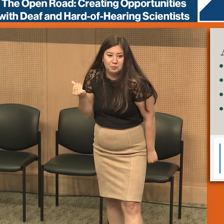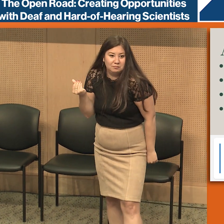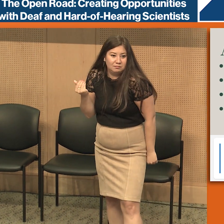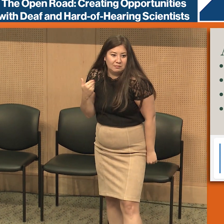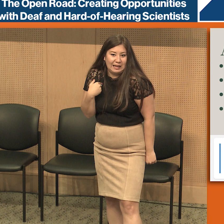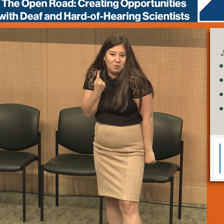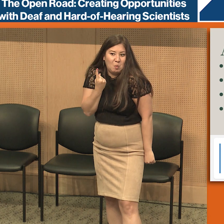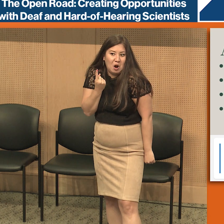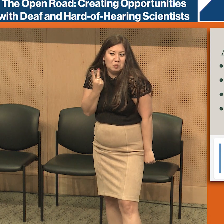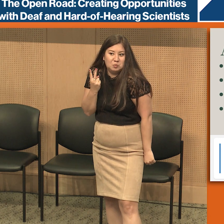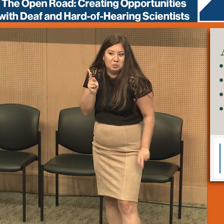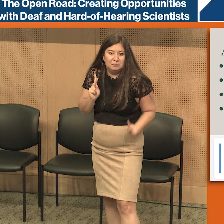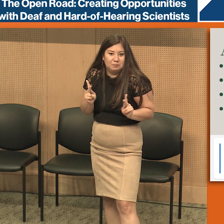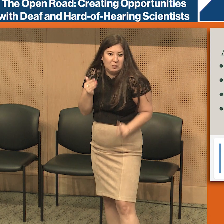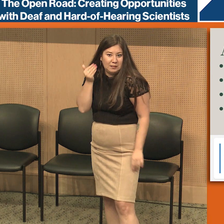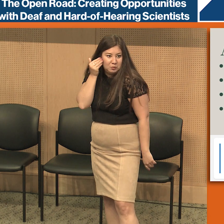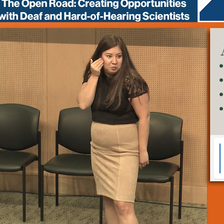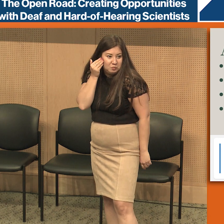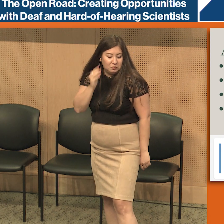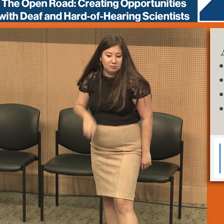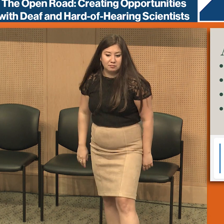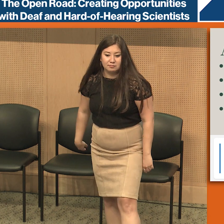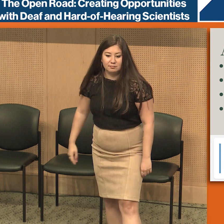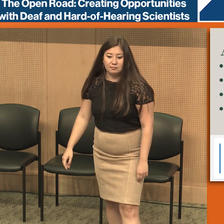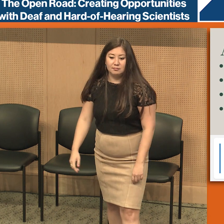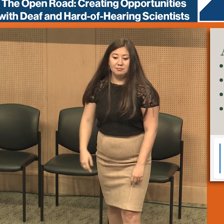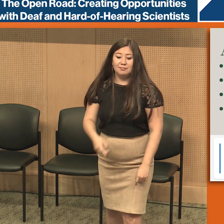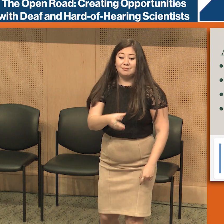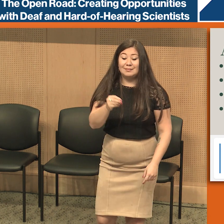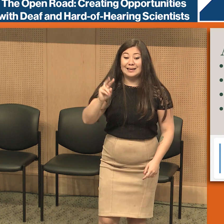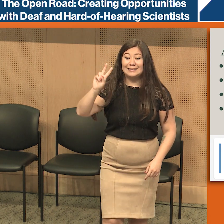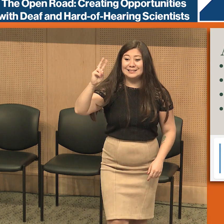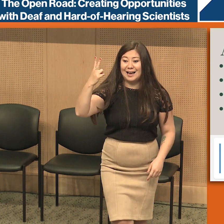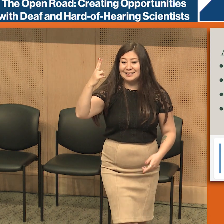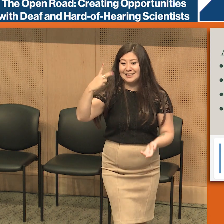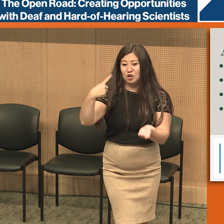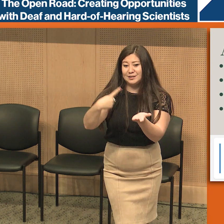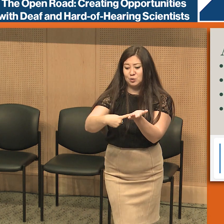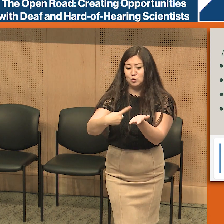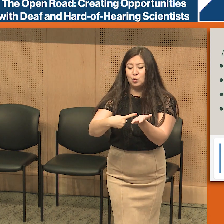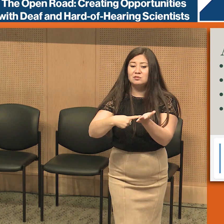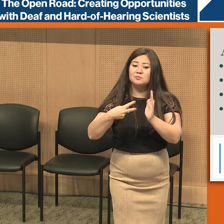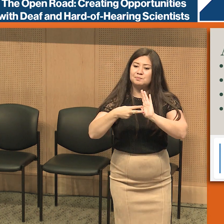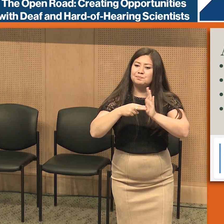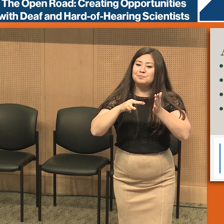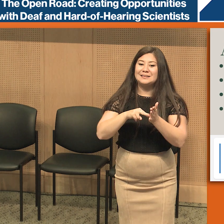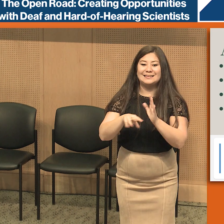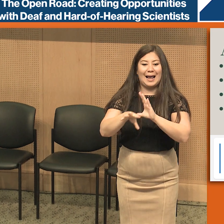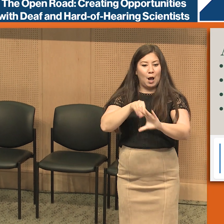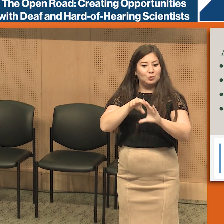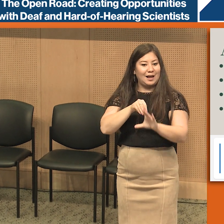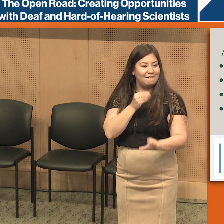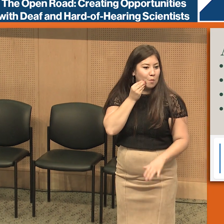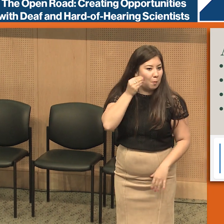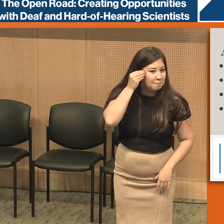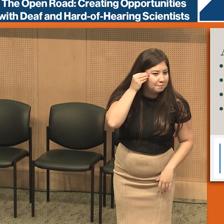There were just a handful of people. But that is growing now, and there are more people. And then the secondary discourse,